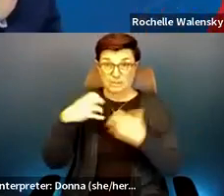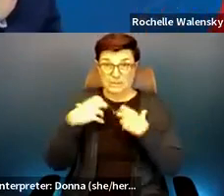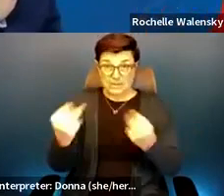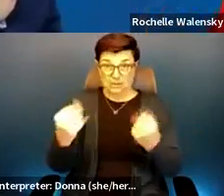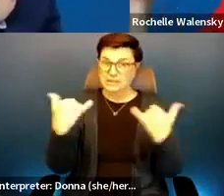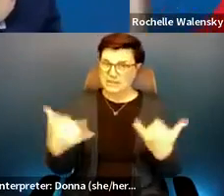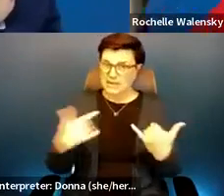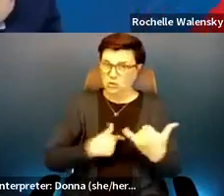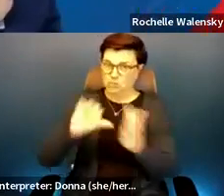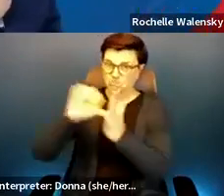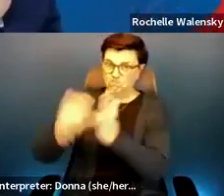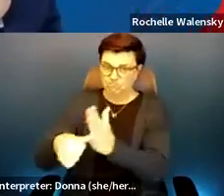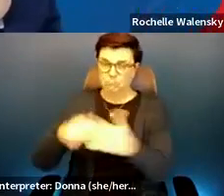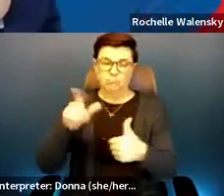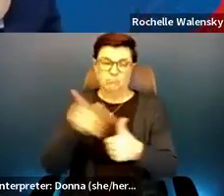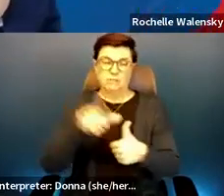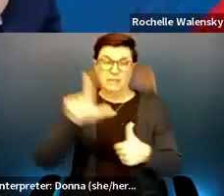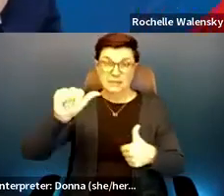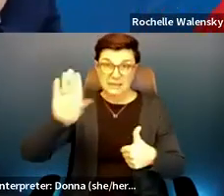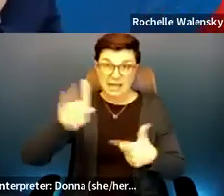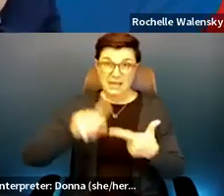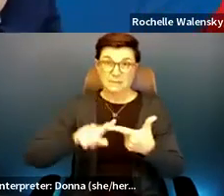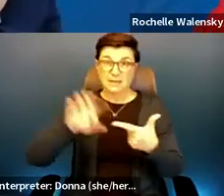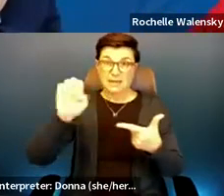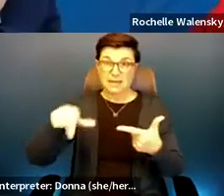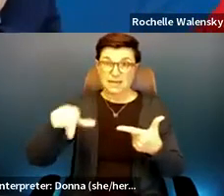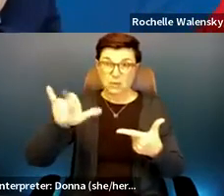our laboratory, our equity, our workforce, our data,